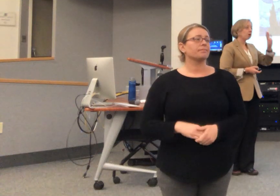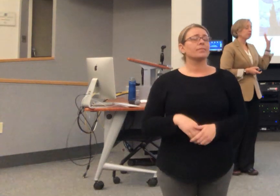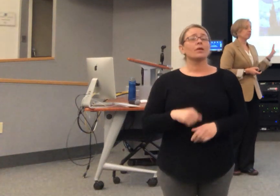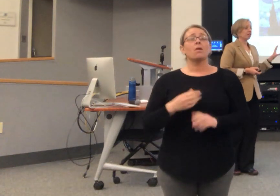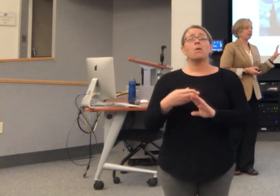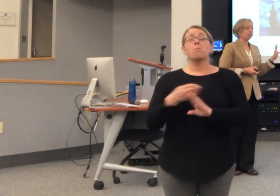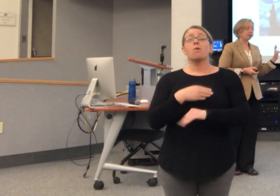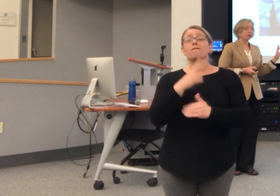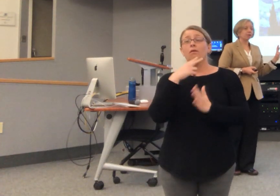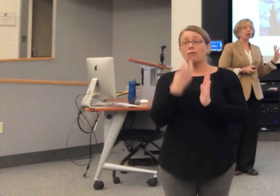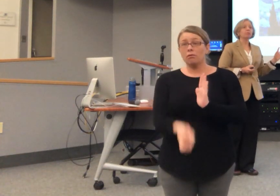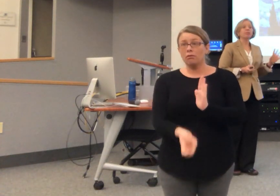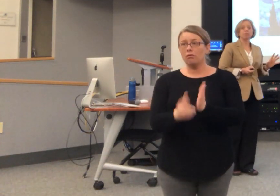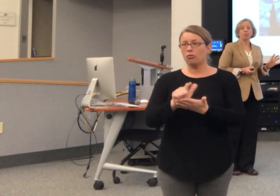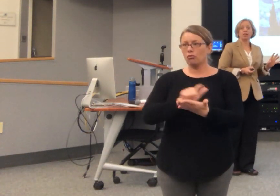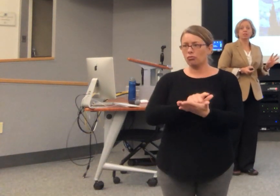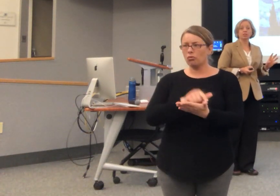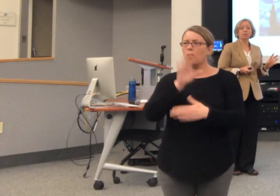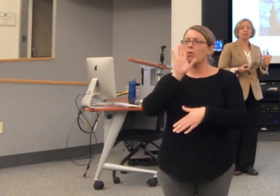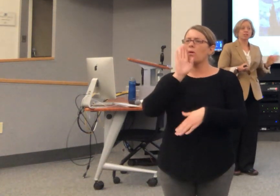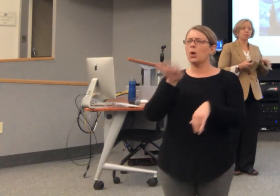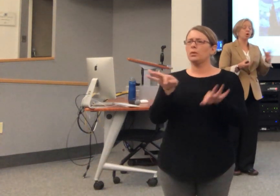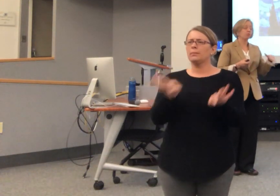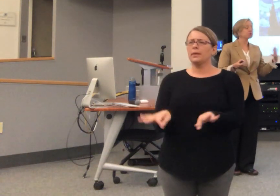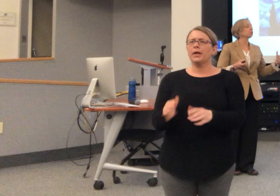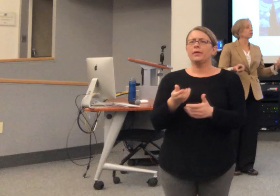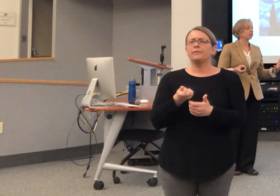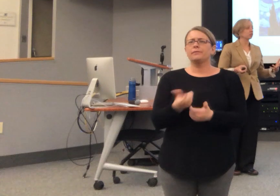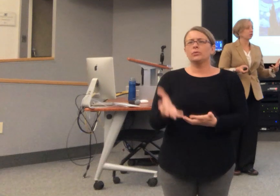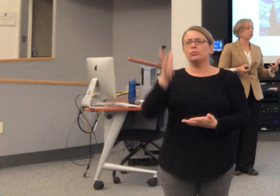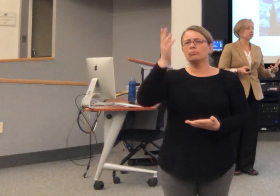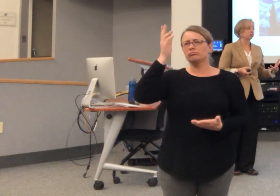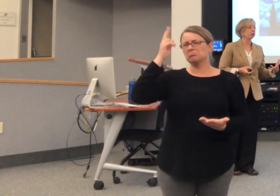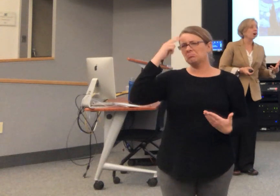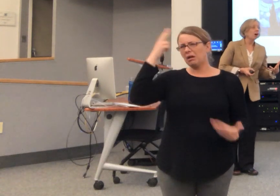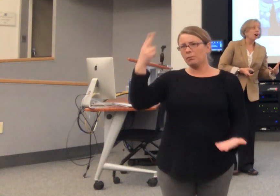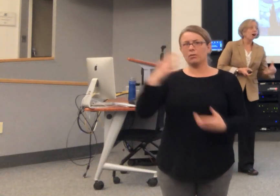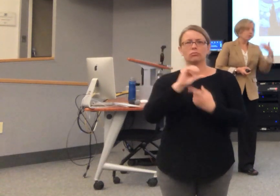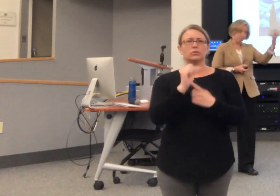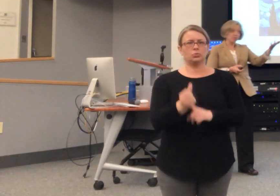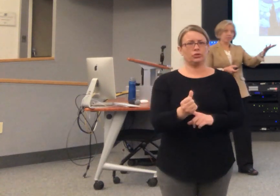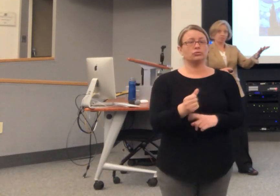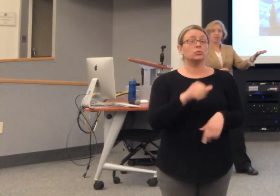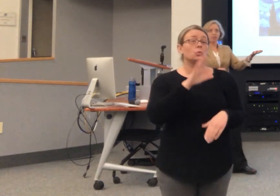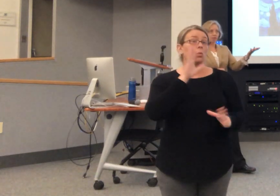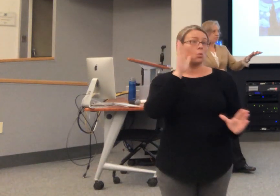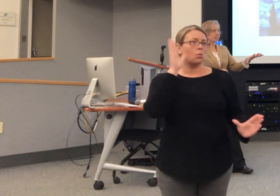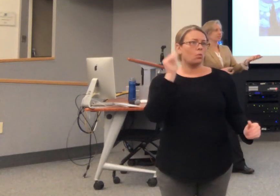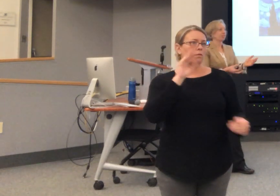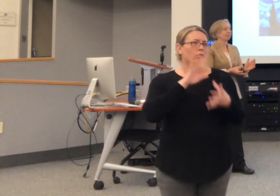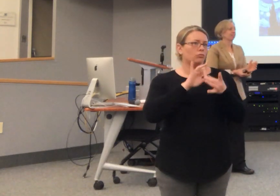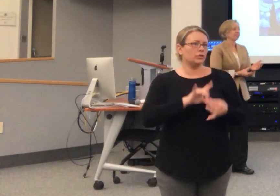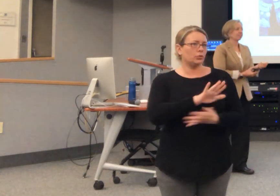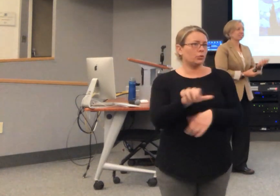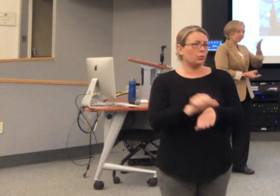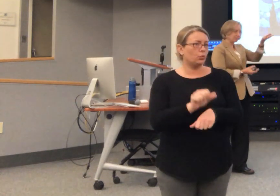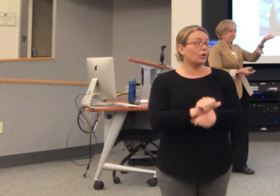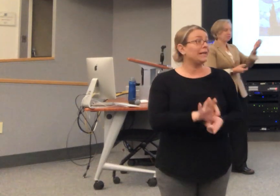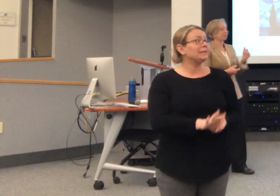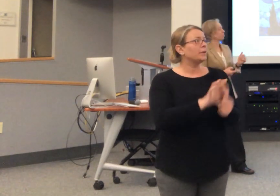I wanted to set up a couple of hypotheticals that hopefully will relate to you, especially because we have an art teacher here.